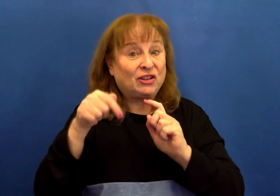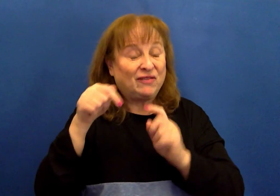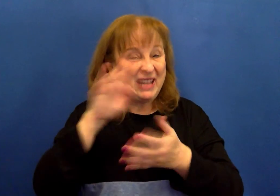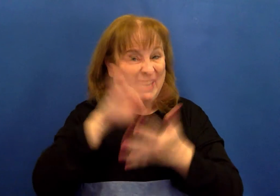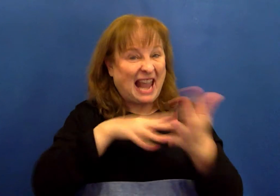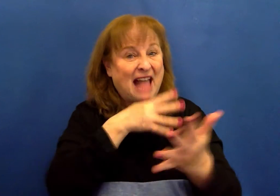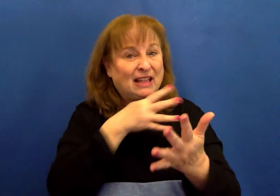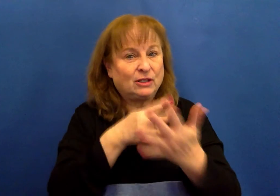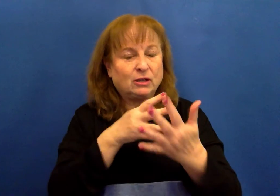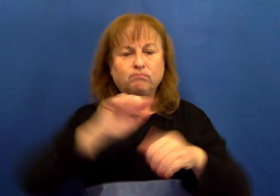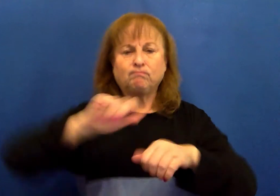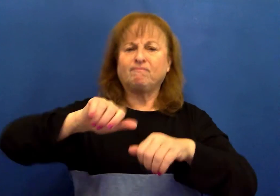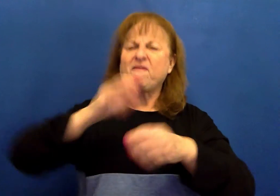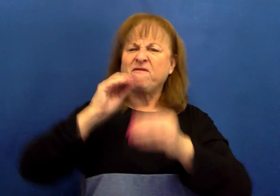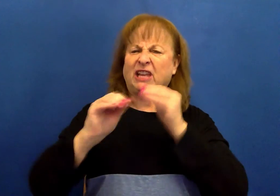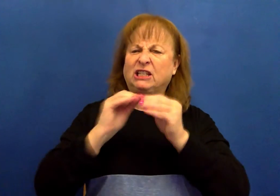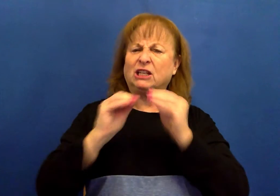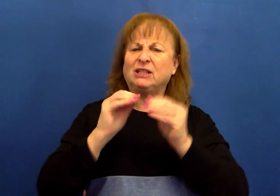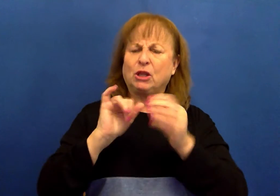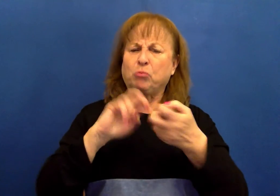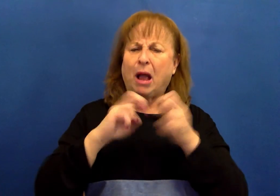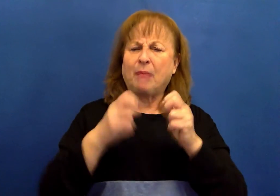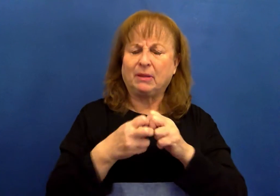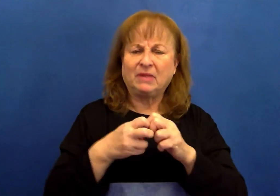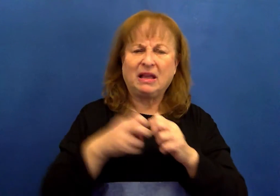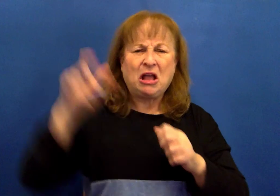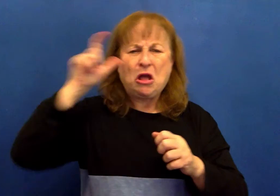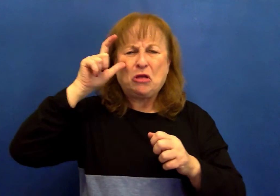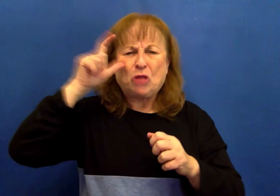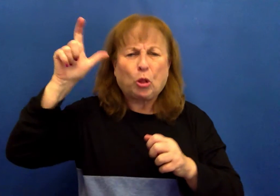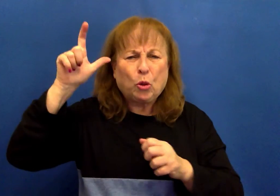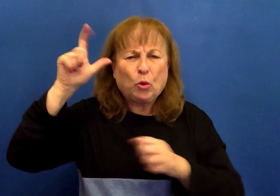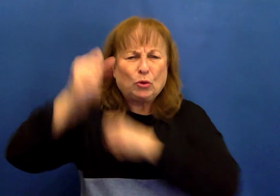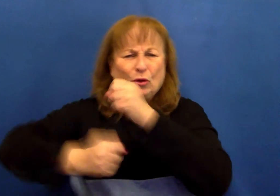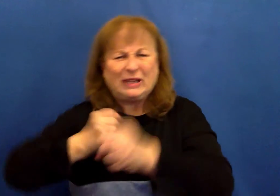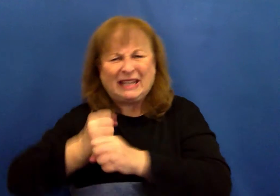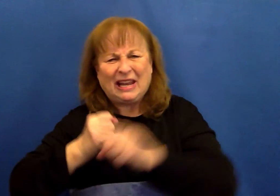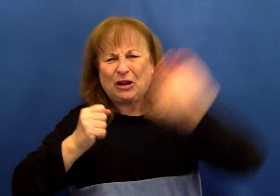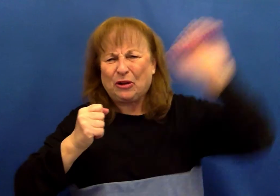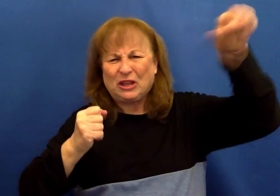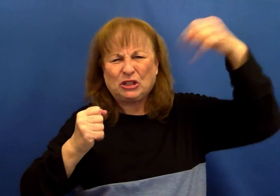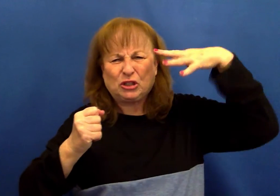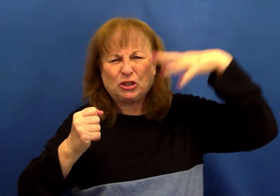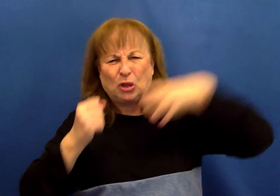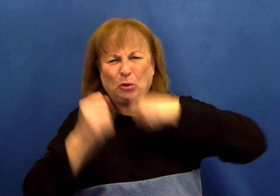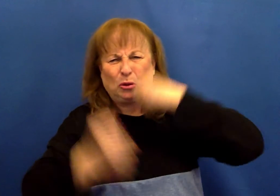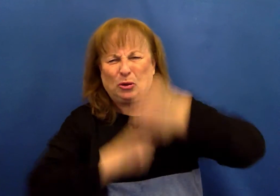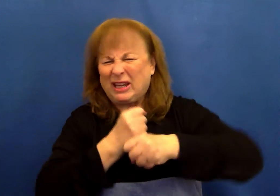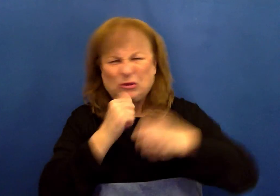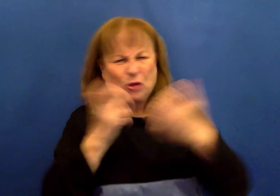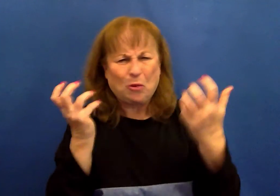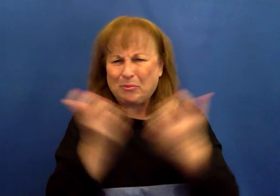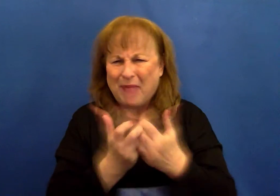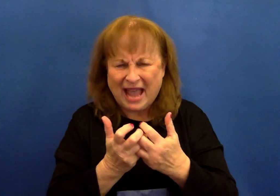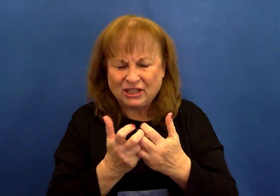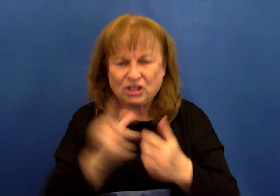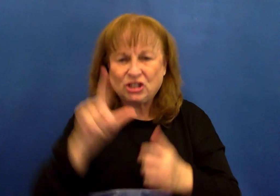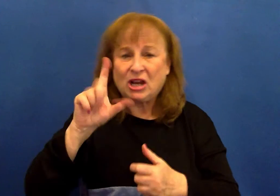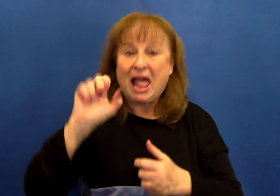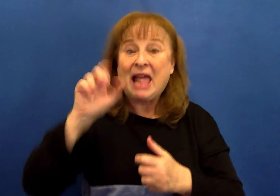fixes the problem that the lunar and solar calendars don't match up. Leap years occur